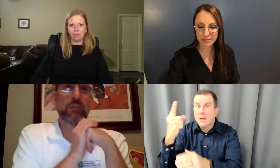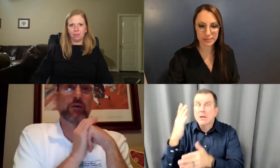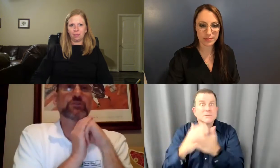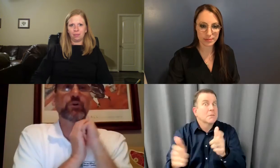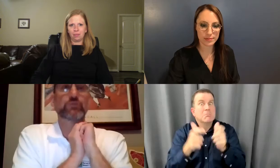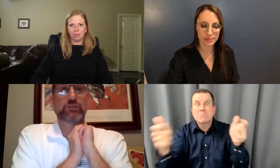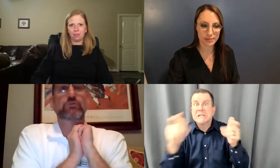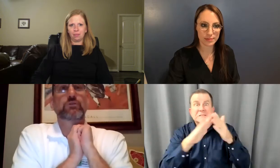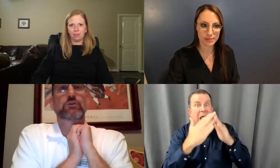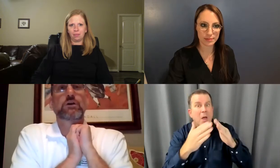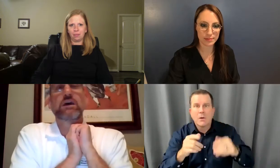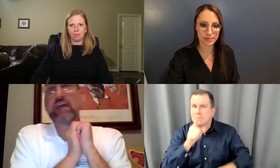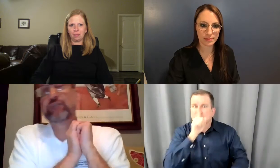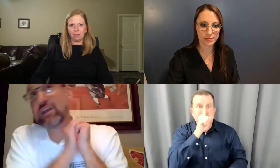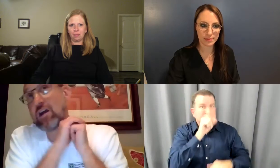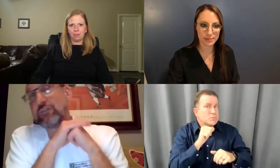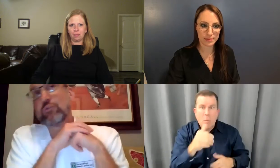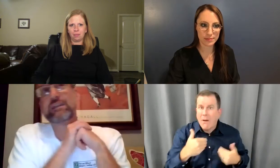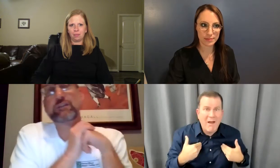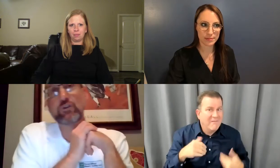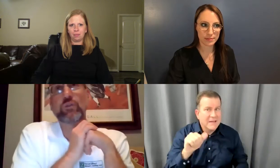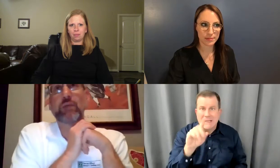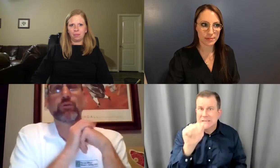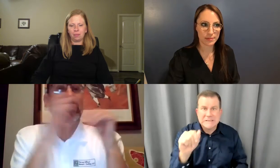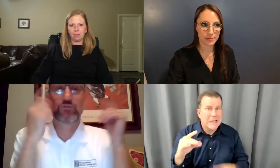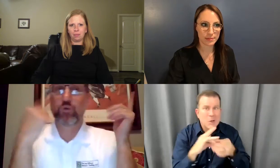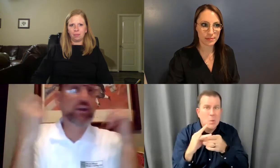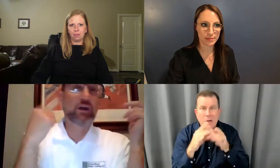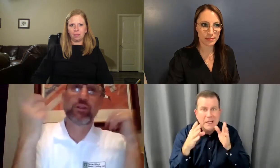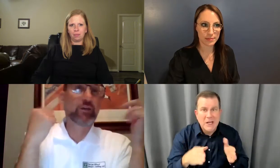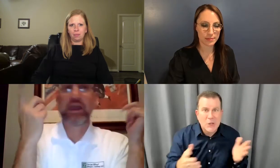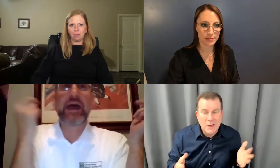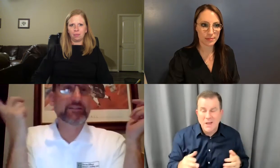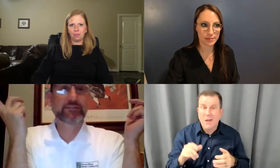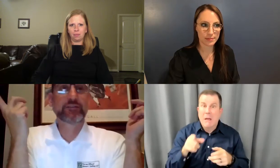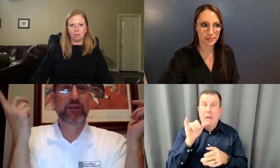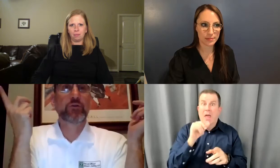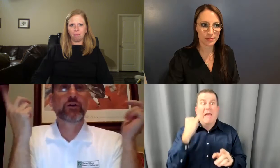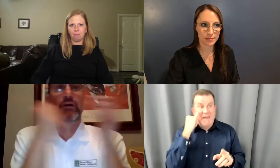and they're supposed to. And very often when they do that person is wearing a couple of other hats.